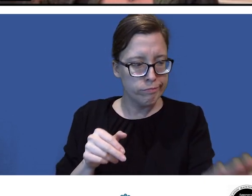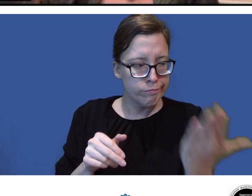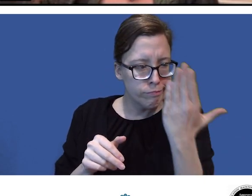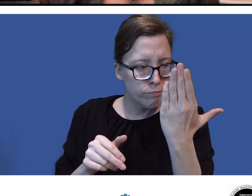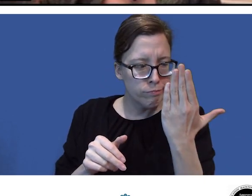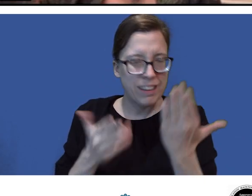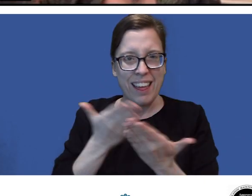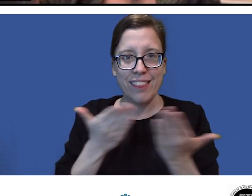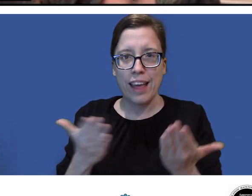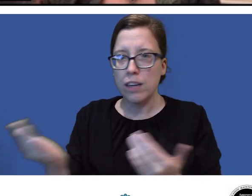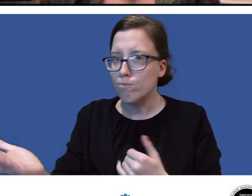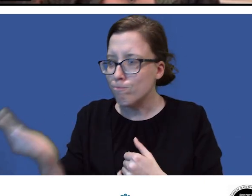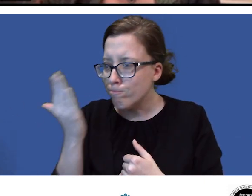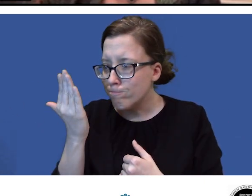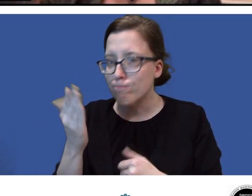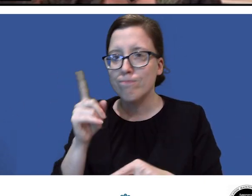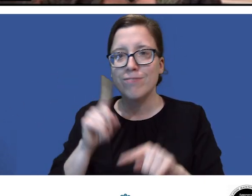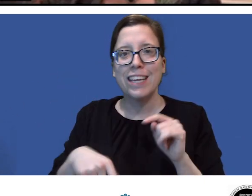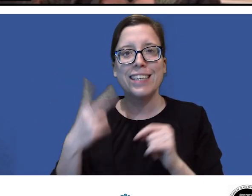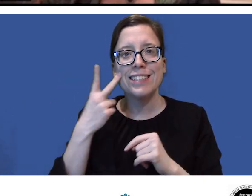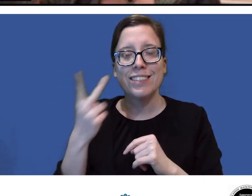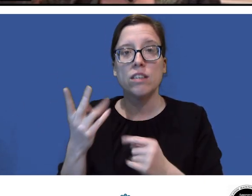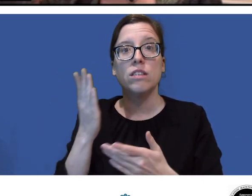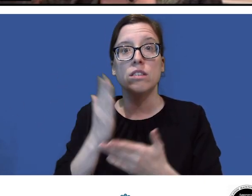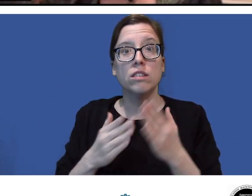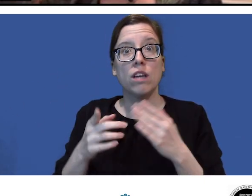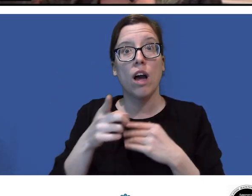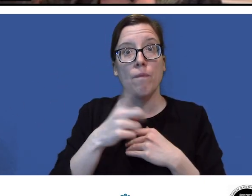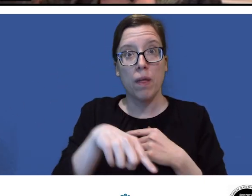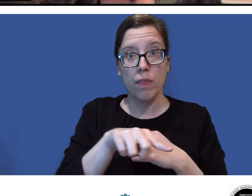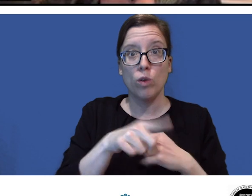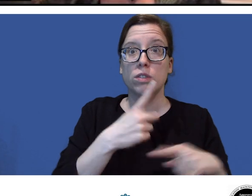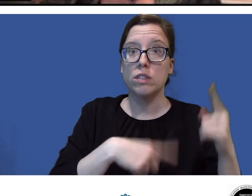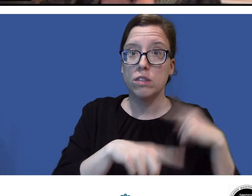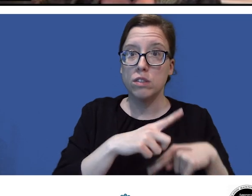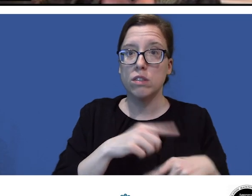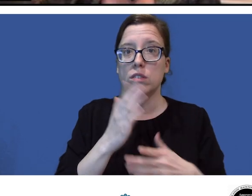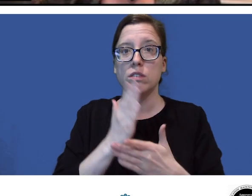them sign. Some of them use augmentative communication.